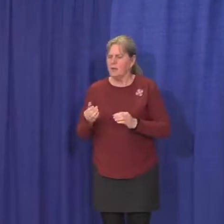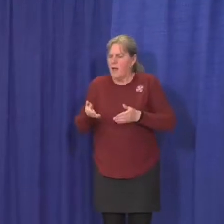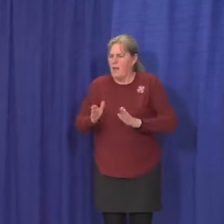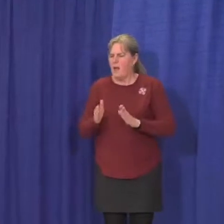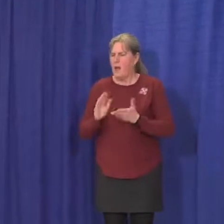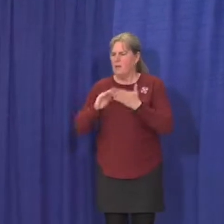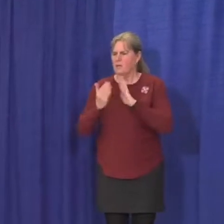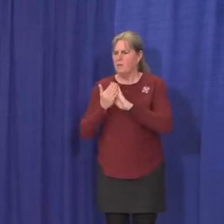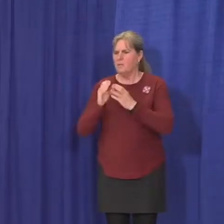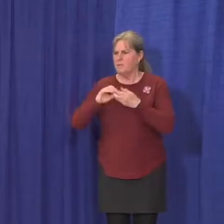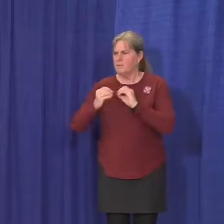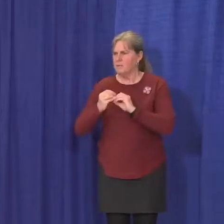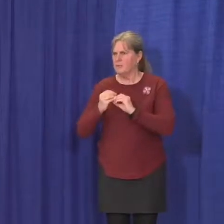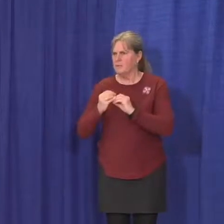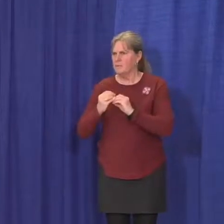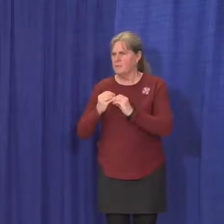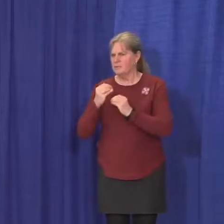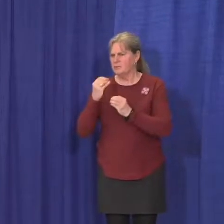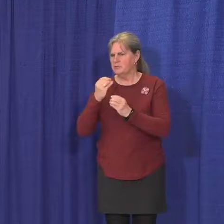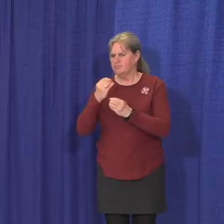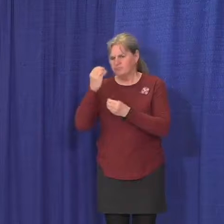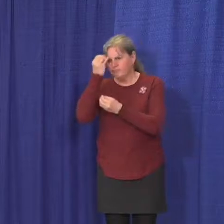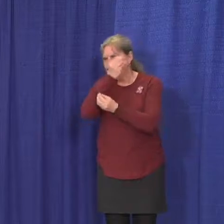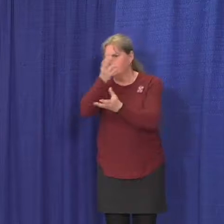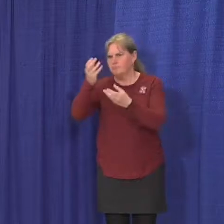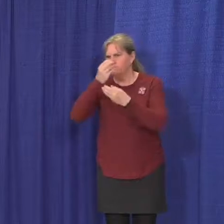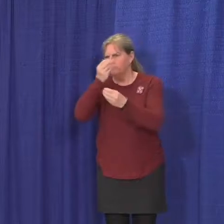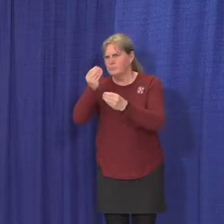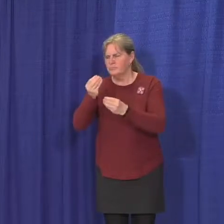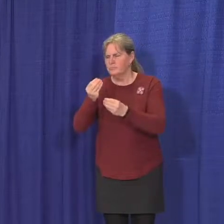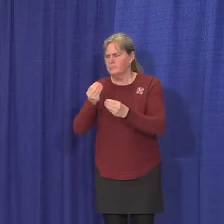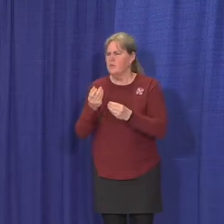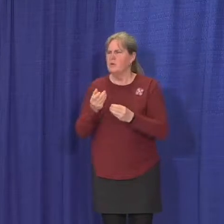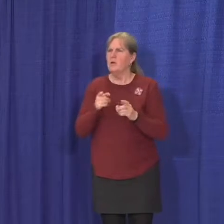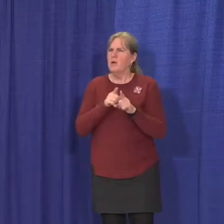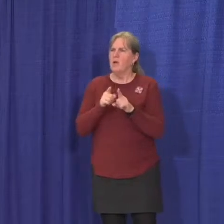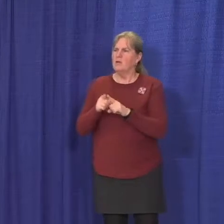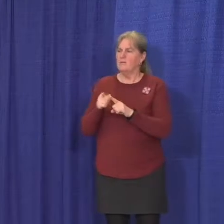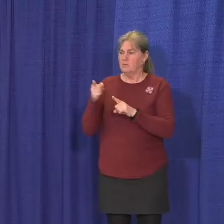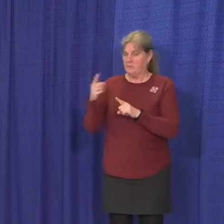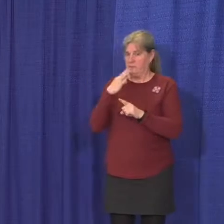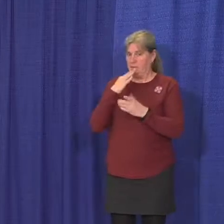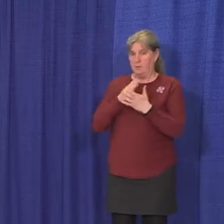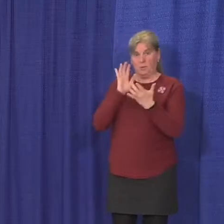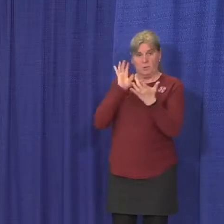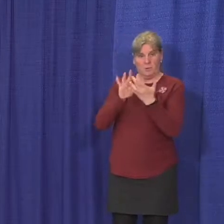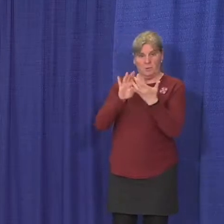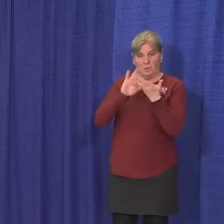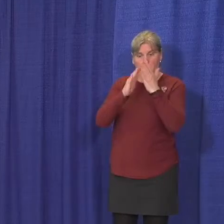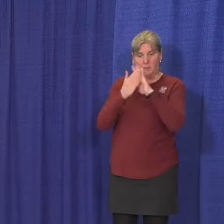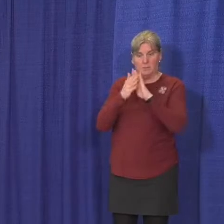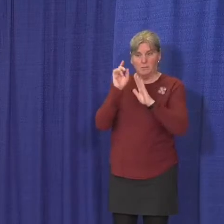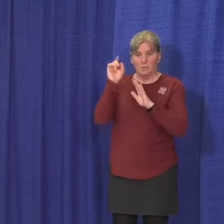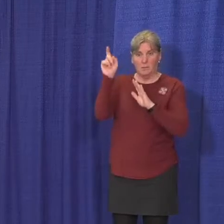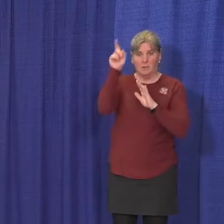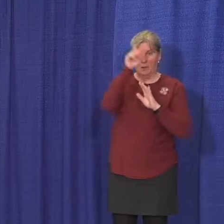each other. You mentioned reaching out to